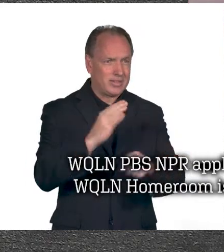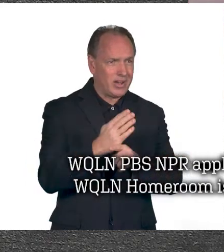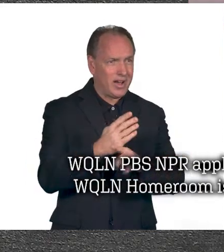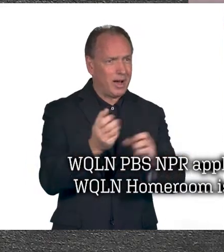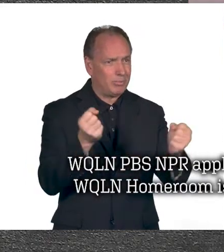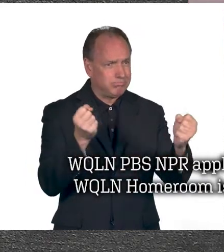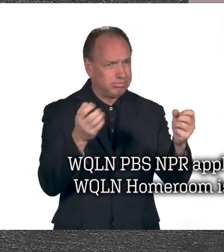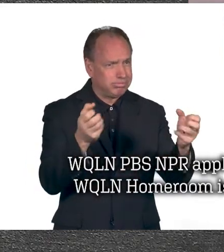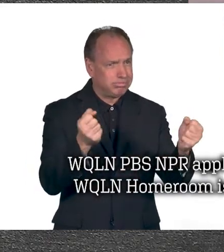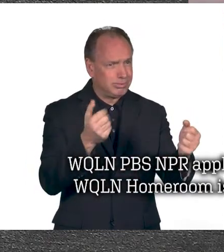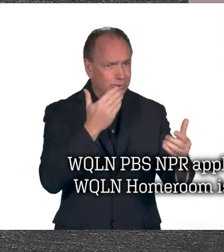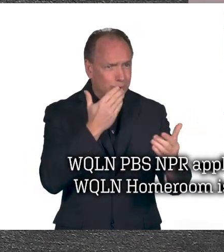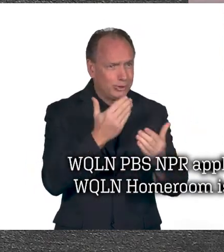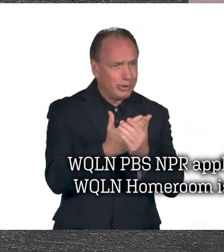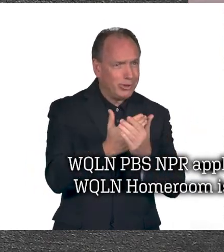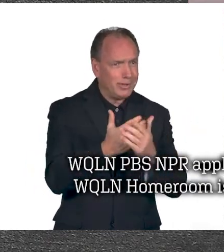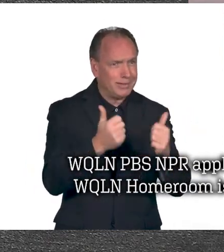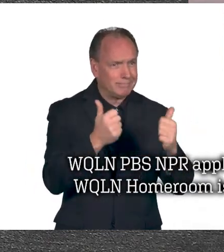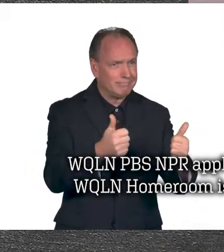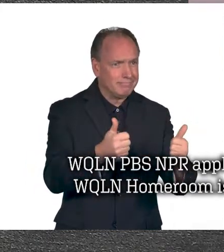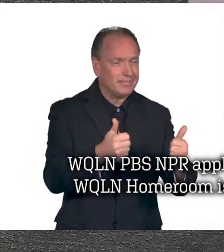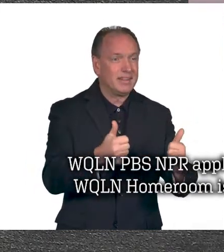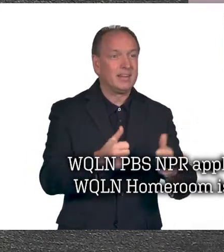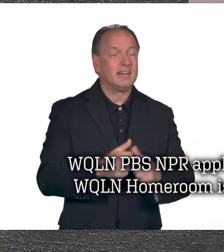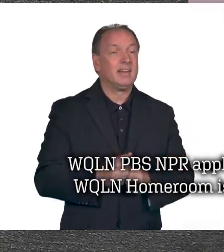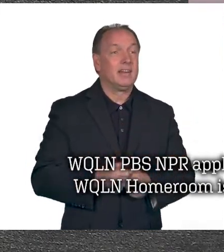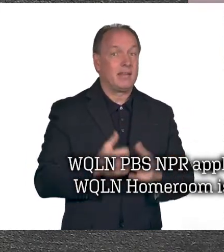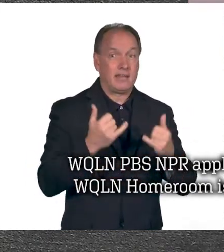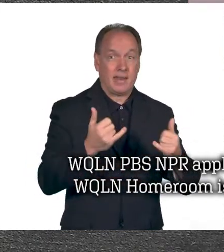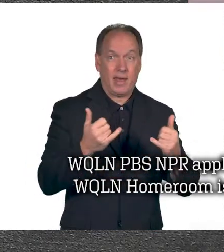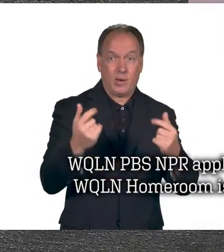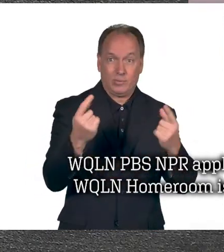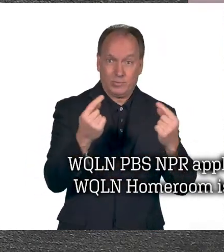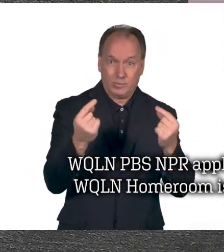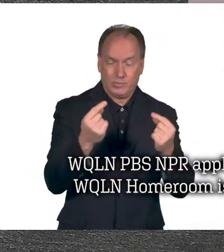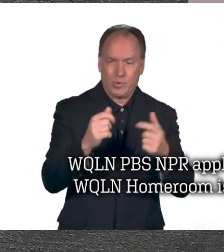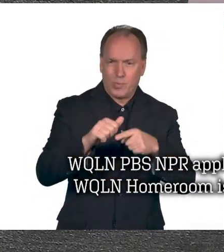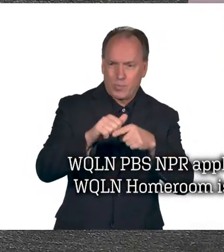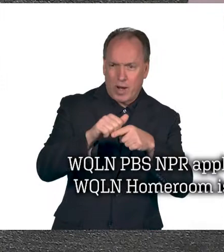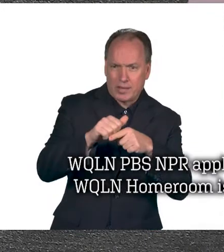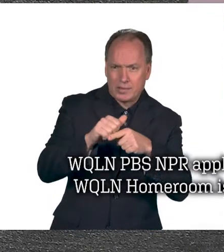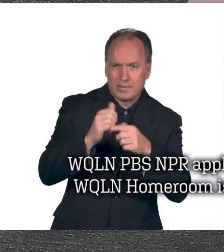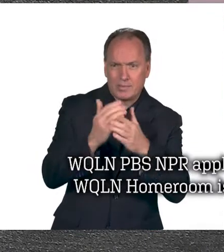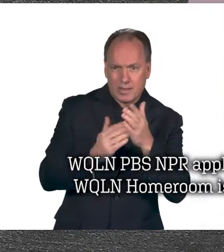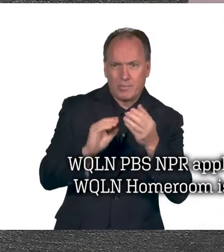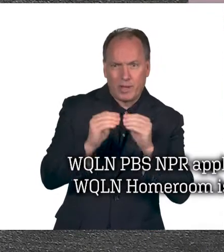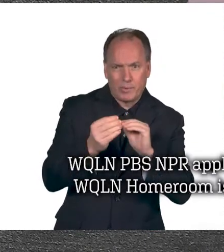great job kiddos wonderful! Let's go ahead and practice some of those numbers,